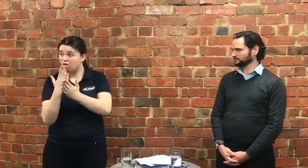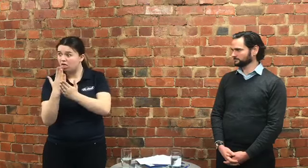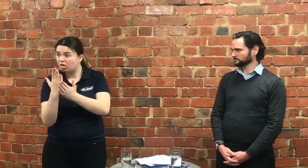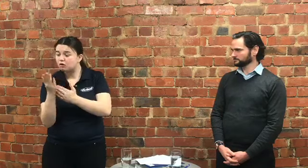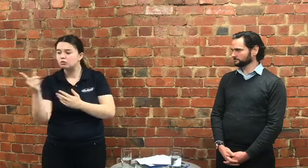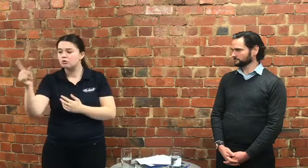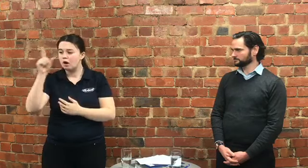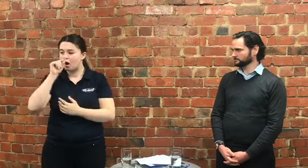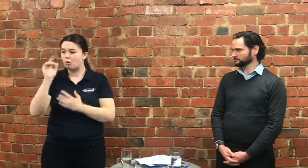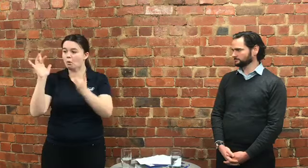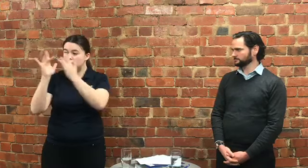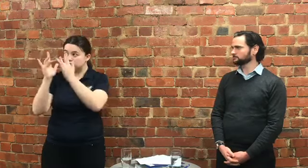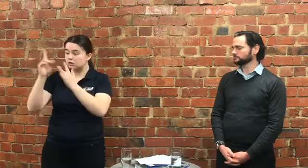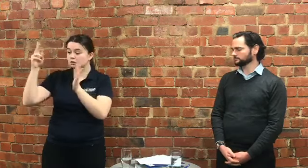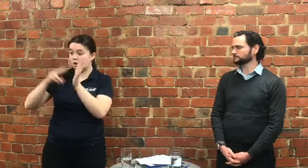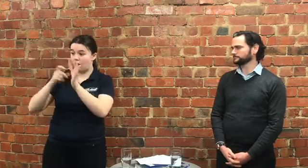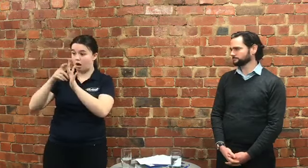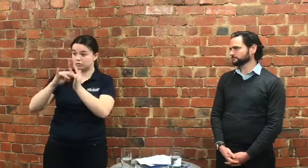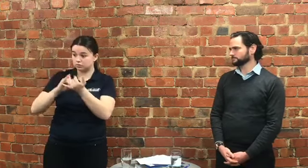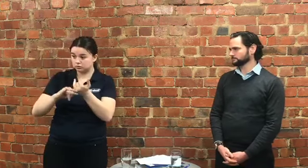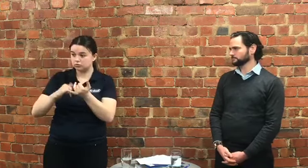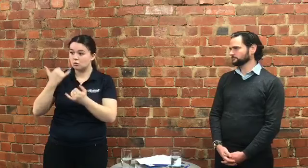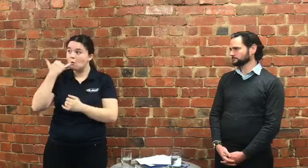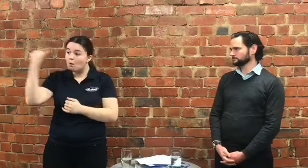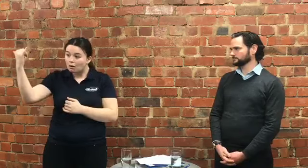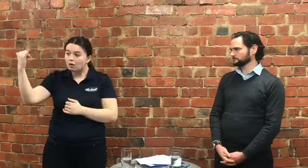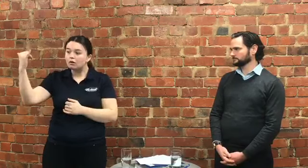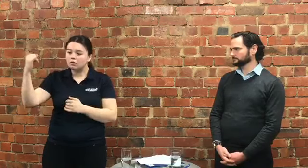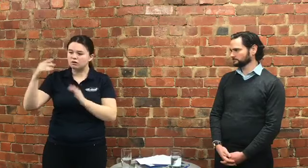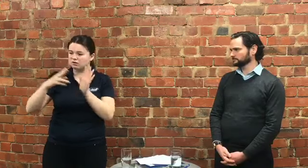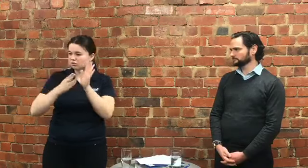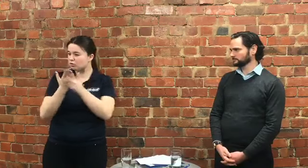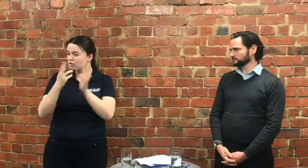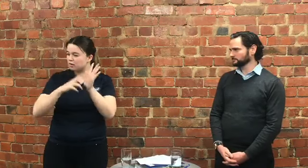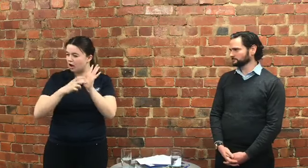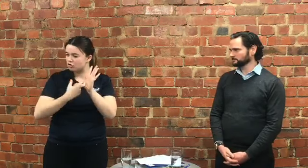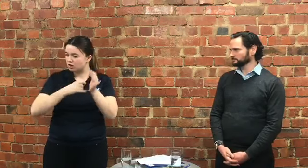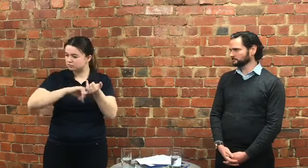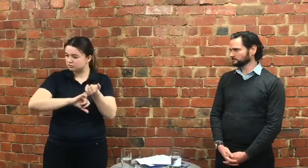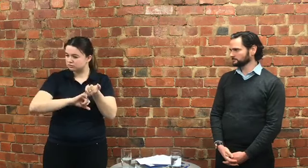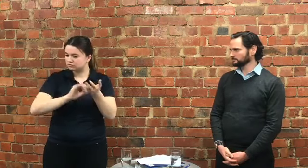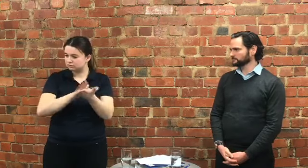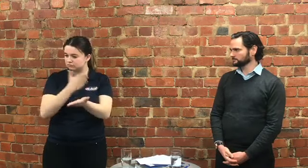and sometimes it can even be six months. If it does take too long, I advise you to ring the NDIA.